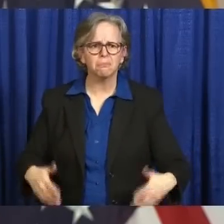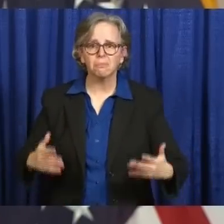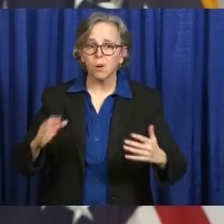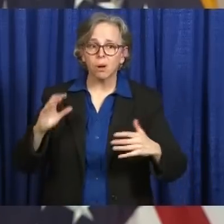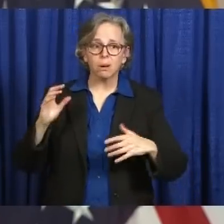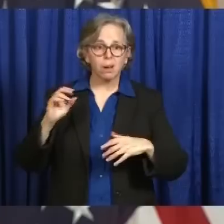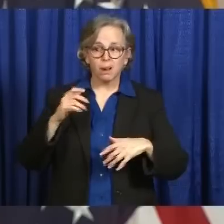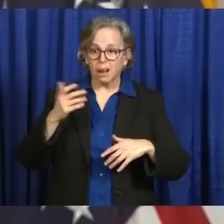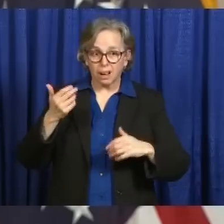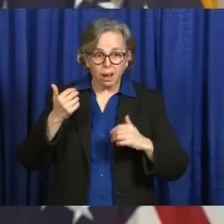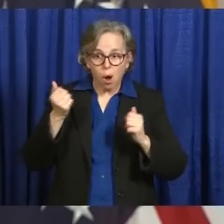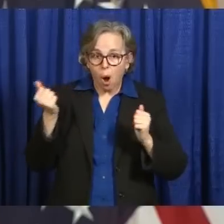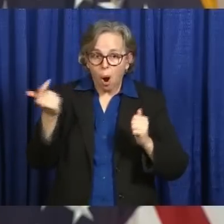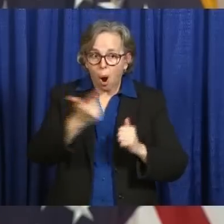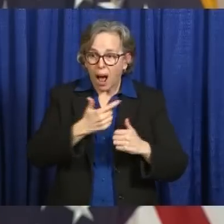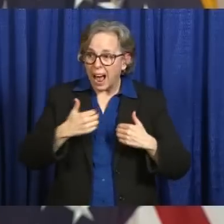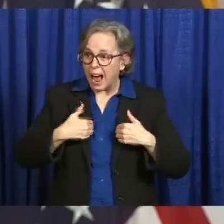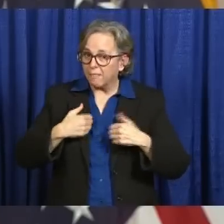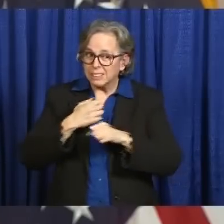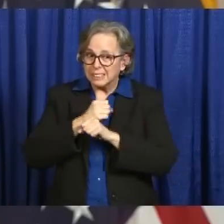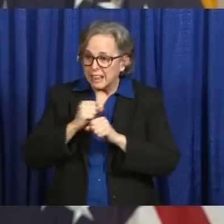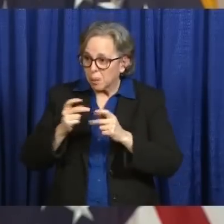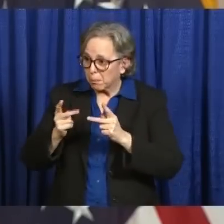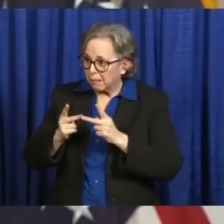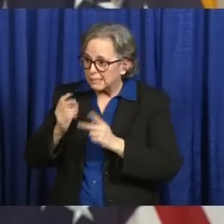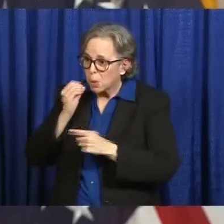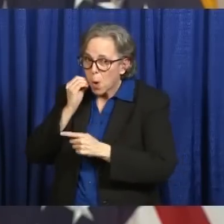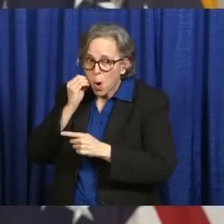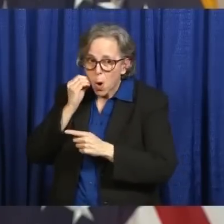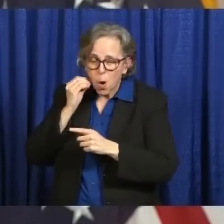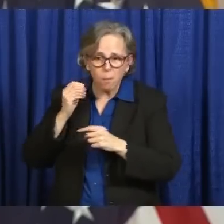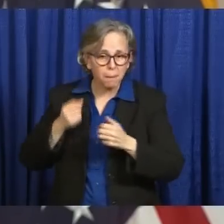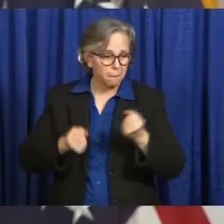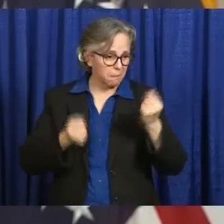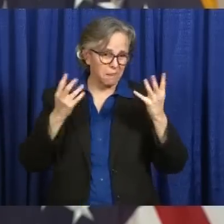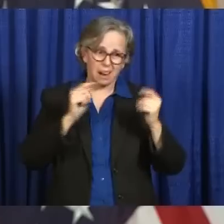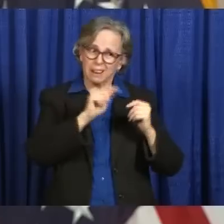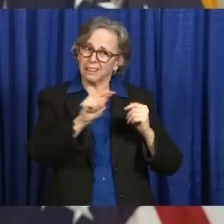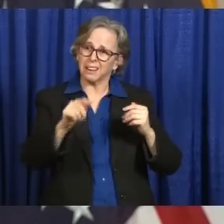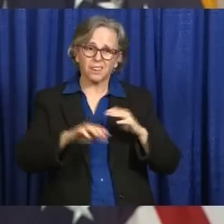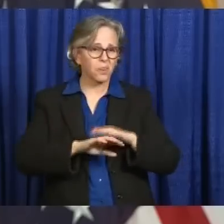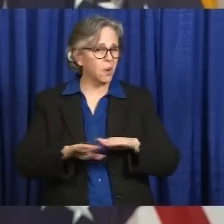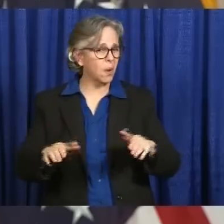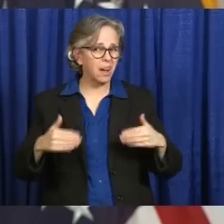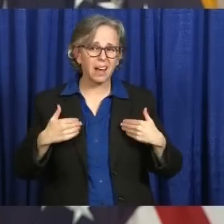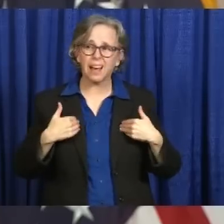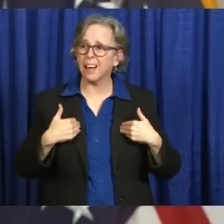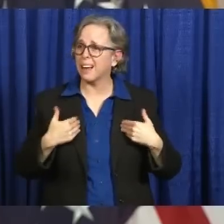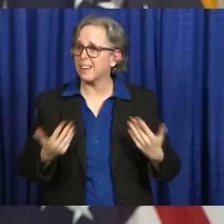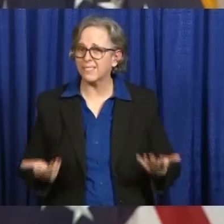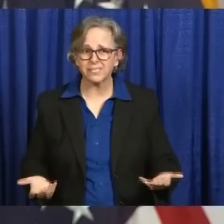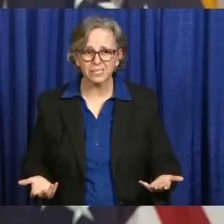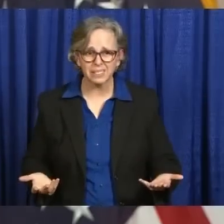RIGHT NOW. AS YOU TALK YESTERDAY, GOVERNOR , NOT ALL IN OHIO HAVE A SAFE